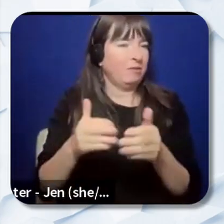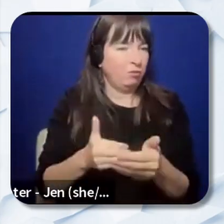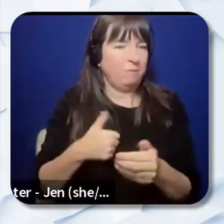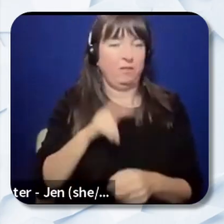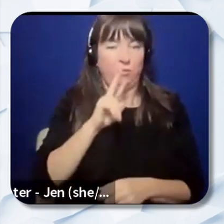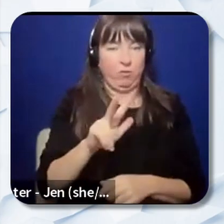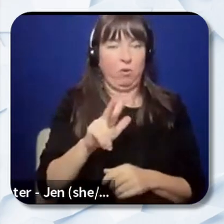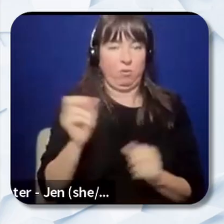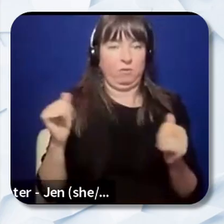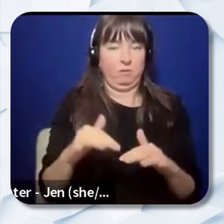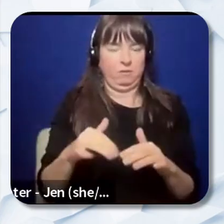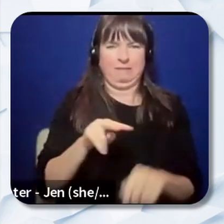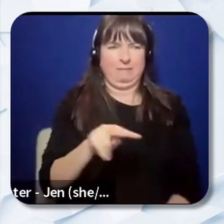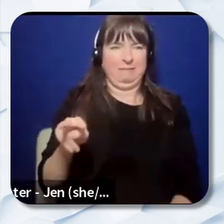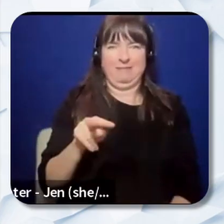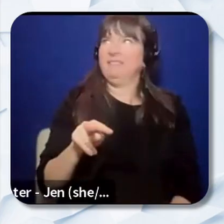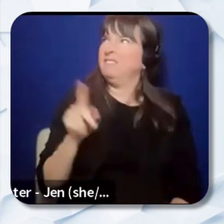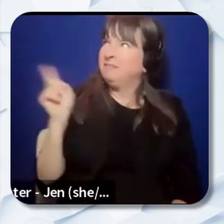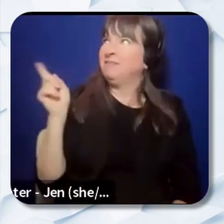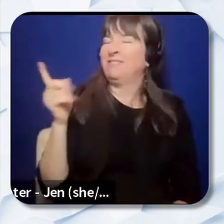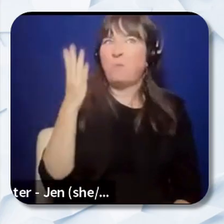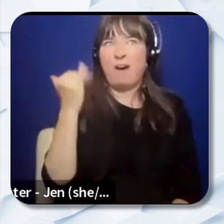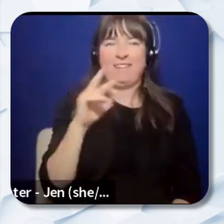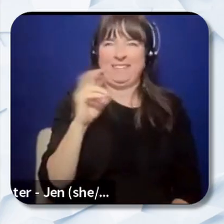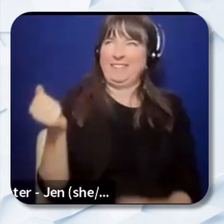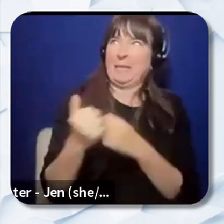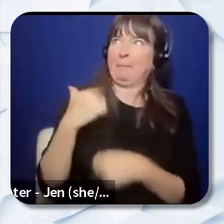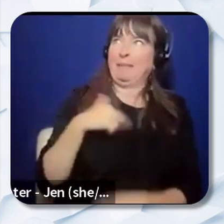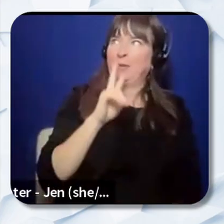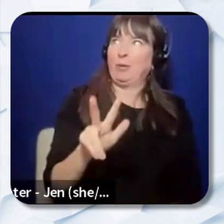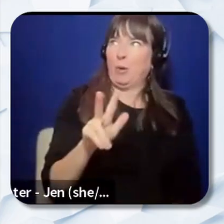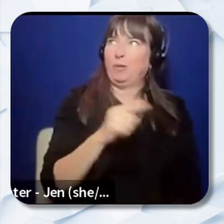“Oh. What what are they doing to me?” As I thought three-year-olds. And what I learned